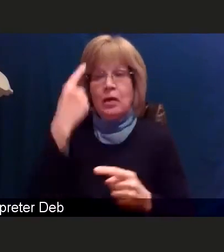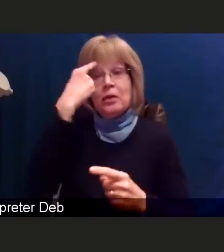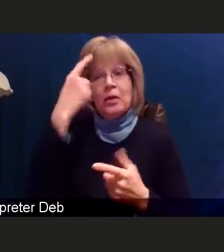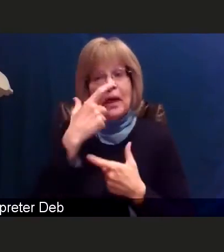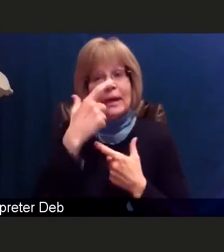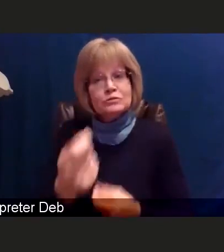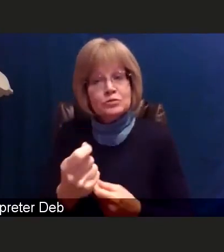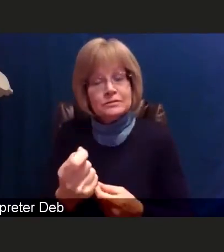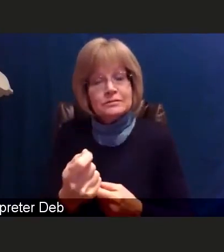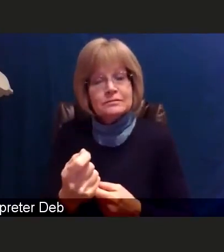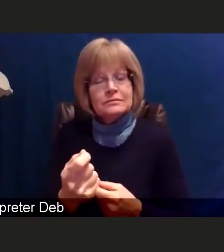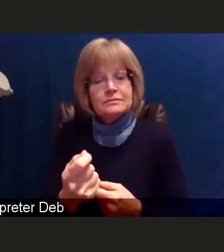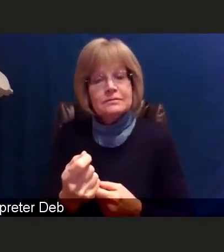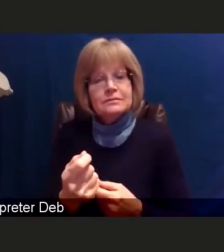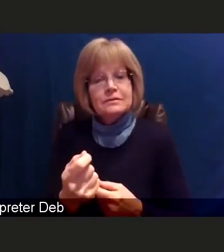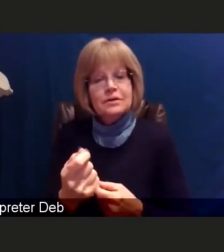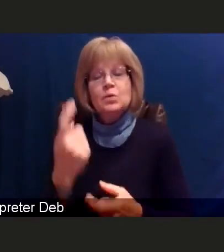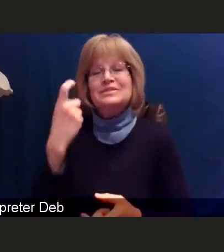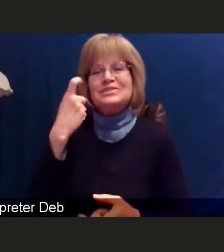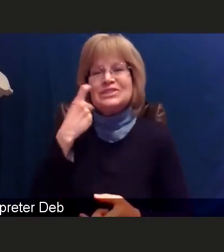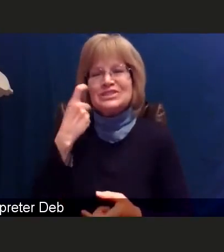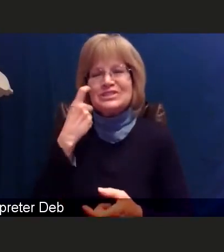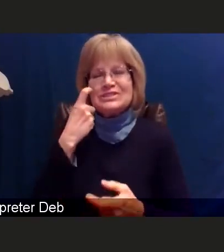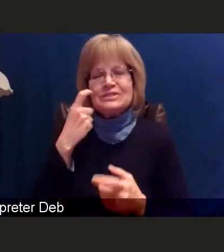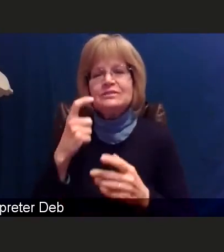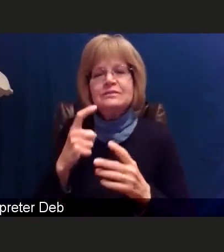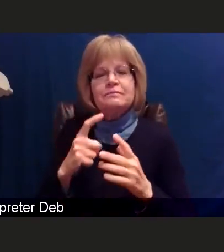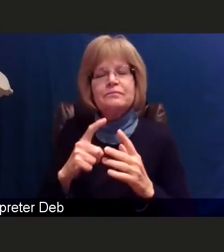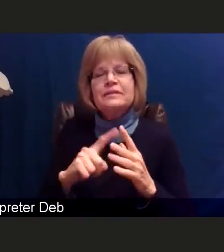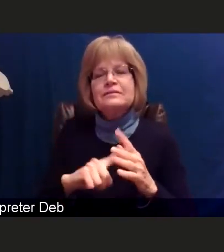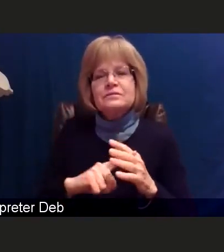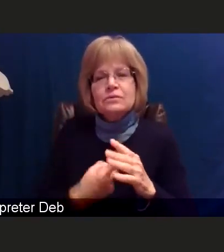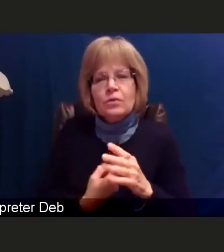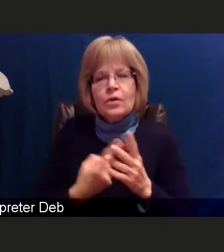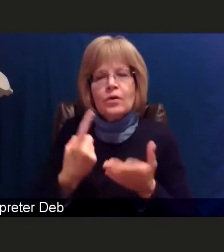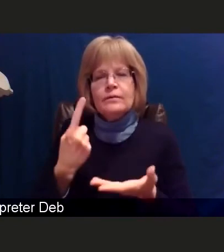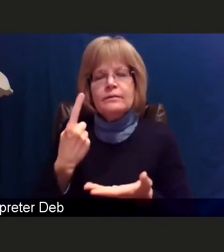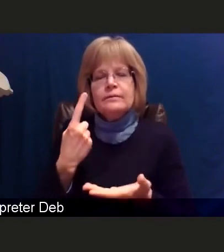is that we just started to talk about this virus